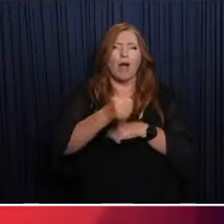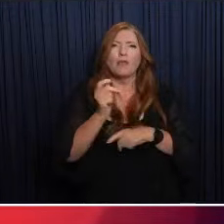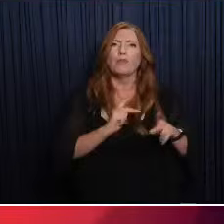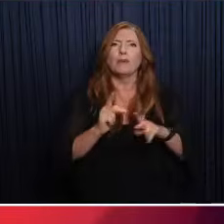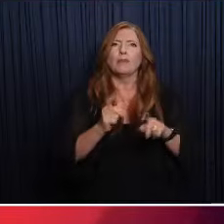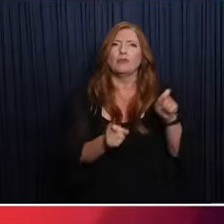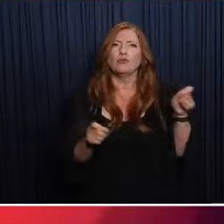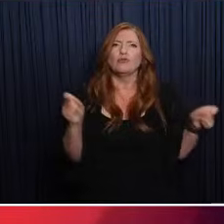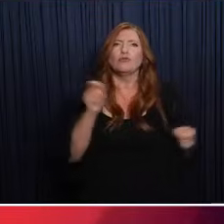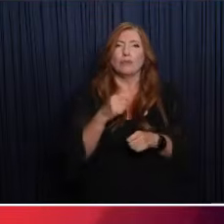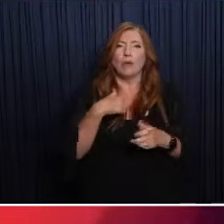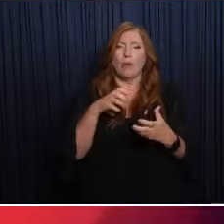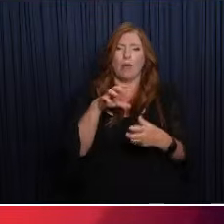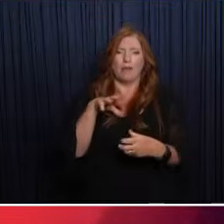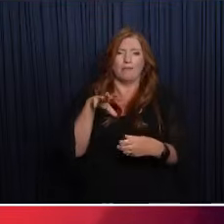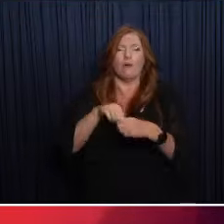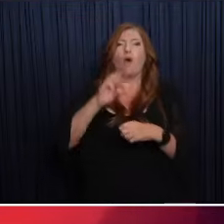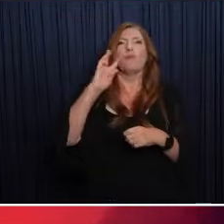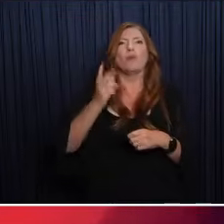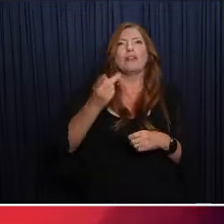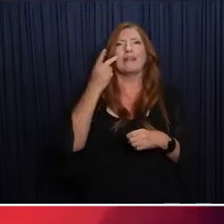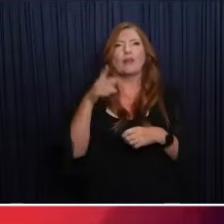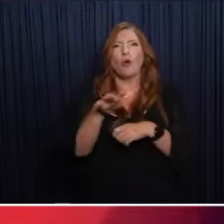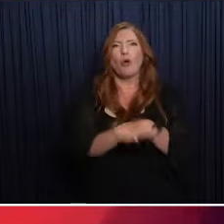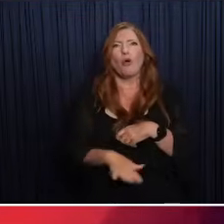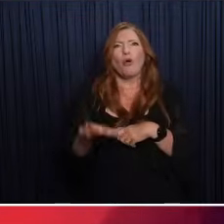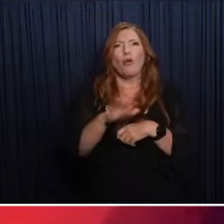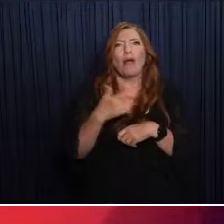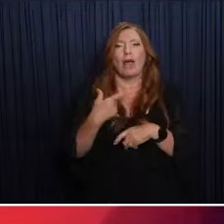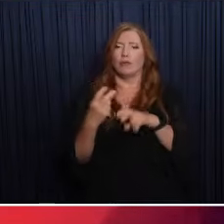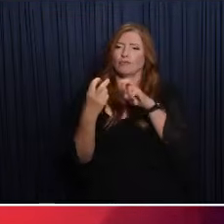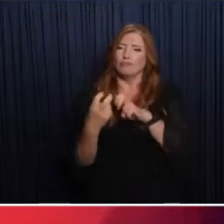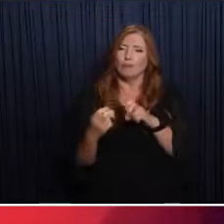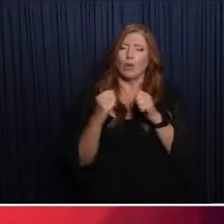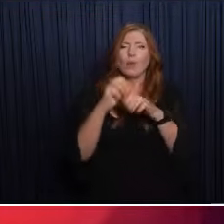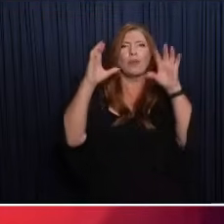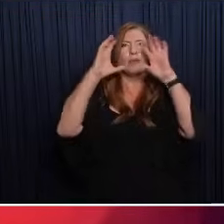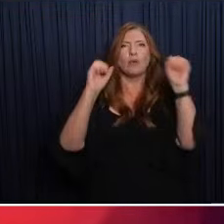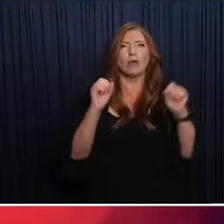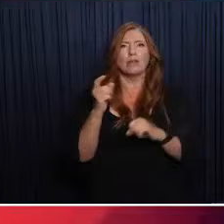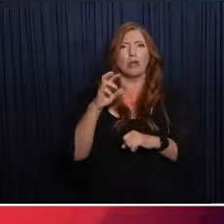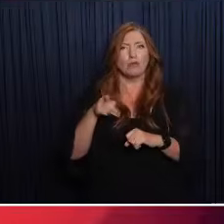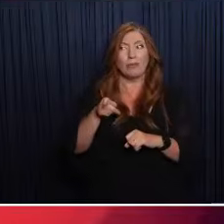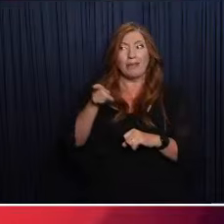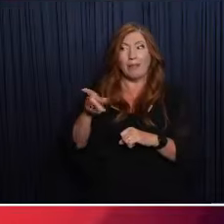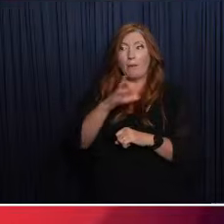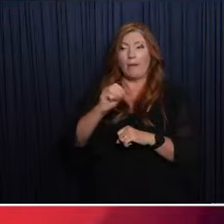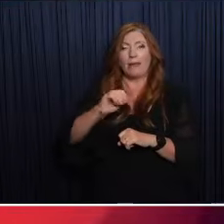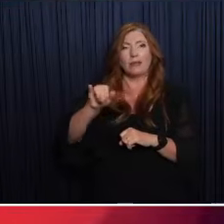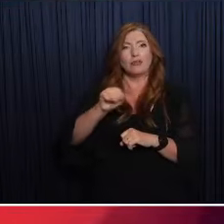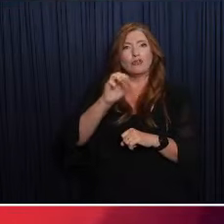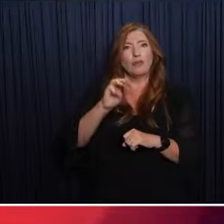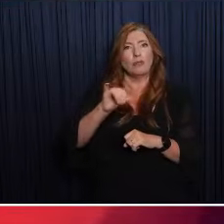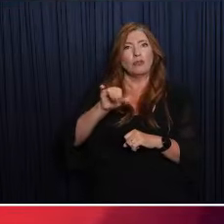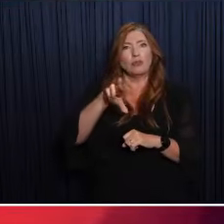BLESSINGS GOD HAS GIVEN ME TO HELP OTHERS I TO EFFECT CHANGE. I WANTED TO GET IN THE POLITICAL